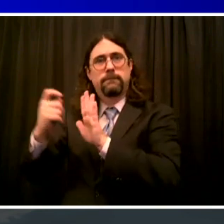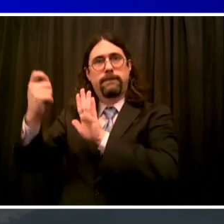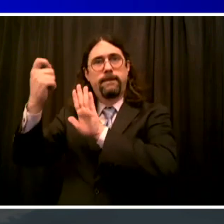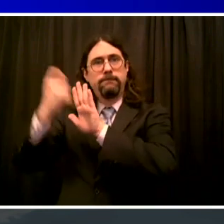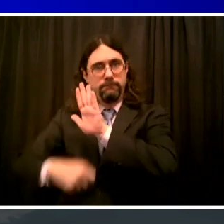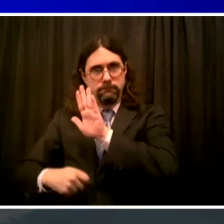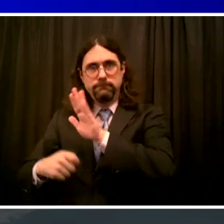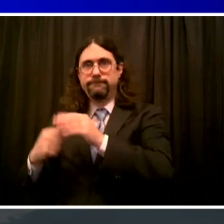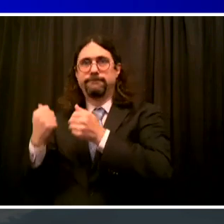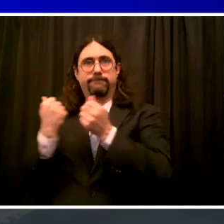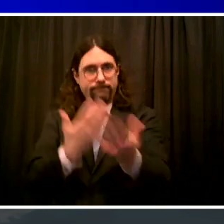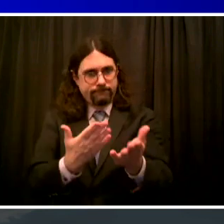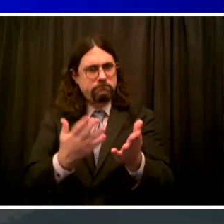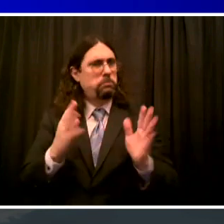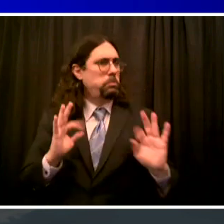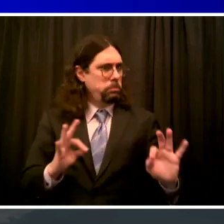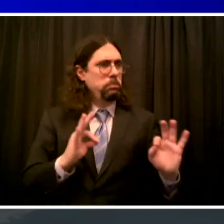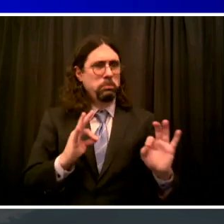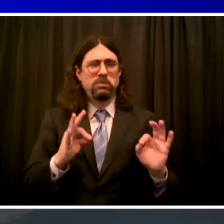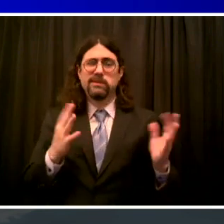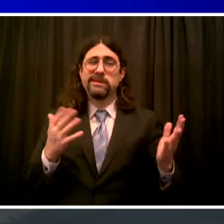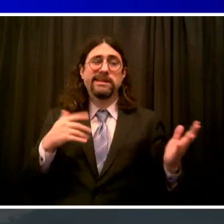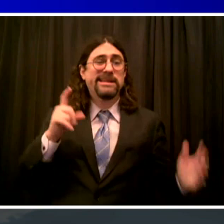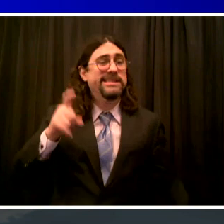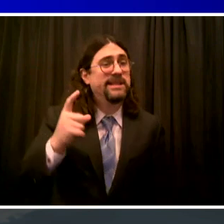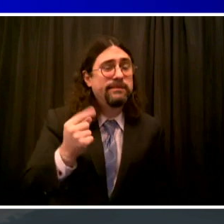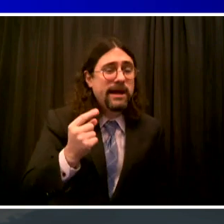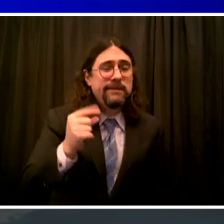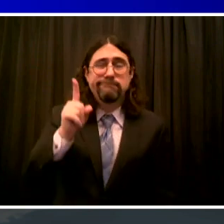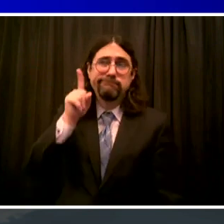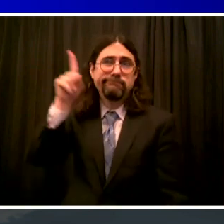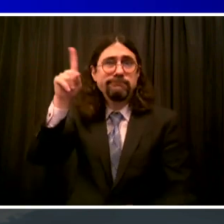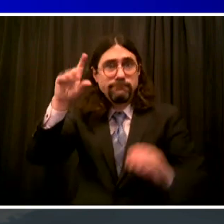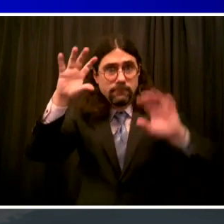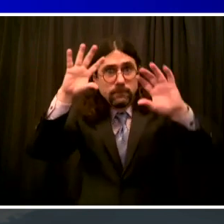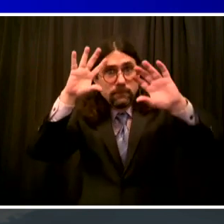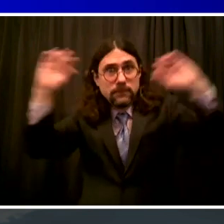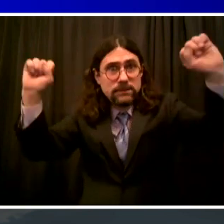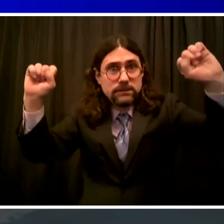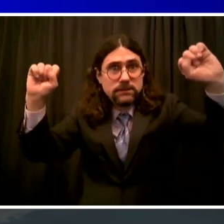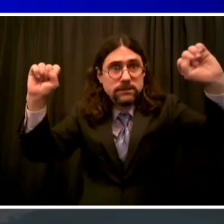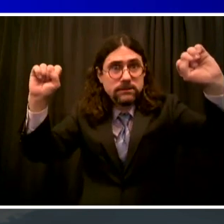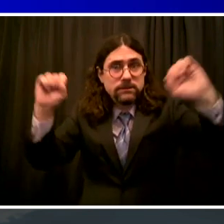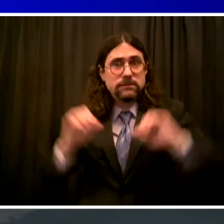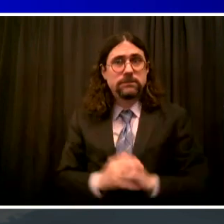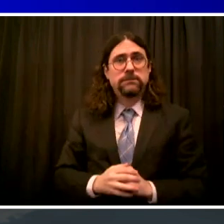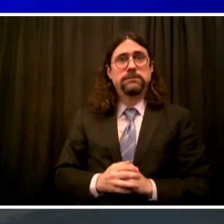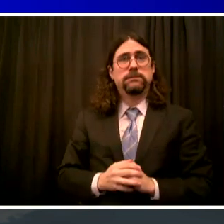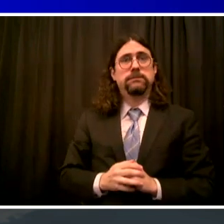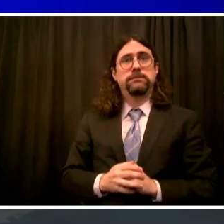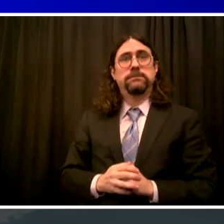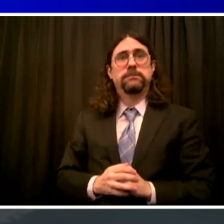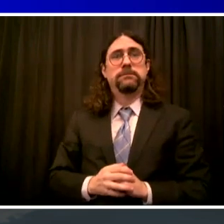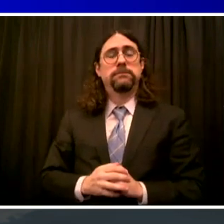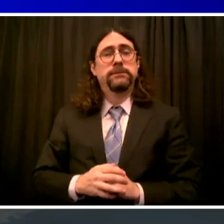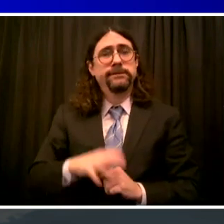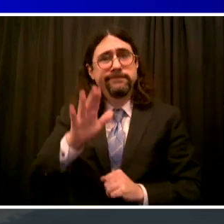HELP US TO FULLY GETA BCK ON OUR FEET IS OBVIOUSLY, THE PRESIDENT OF THE UNEDIT STETAS. AND I'LLAY S IT SIMPLY TODAY,